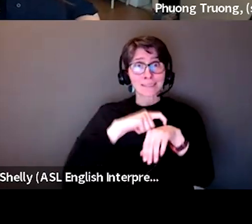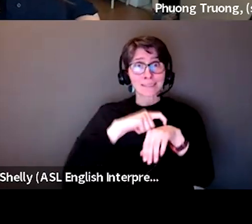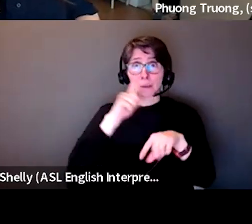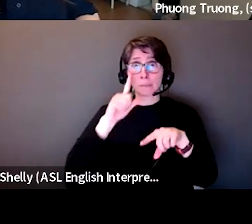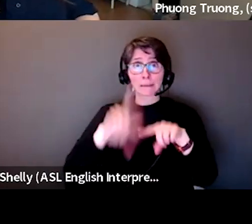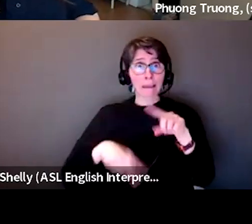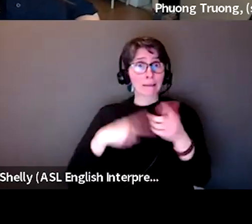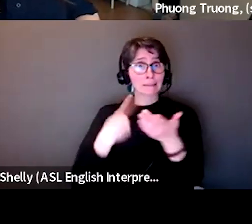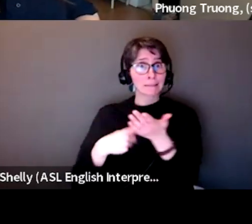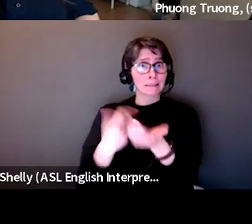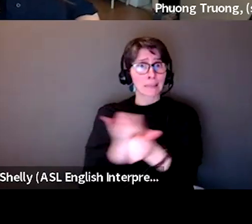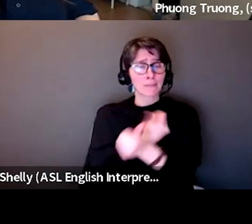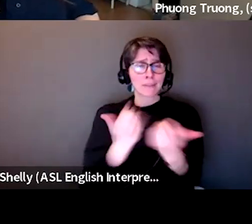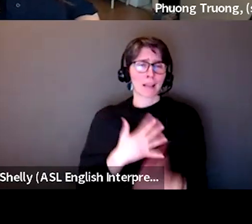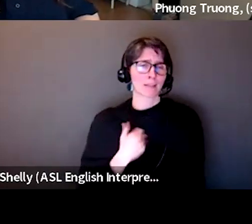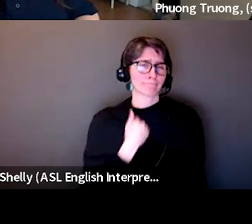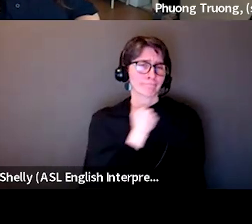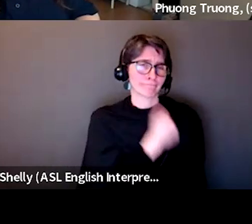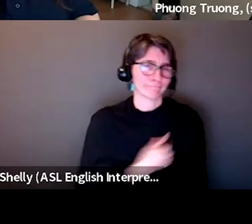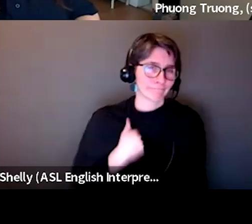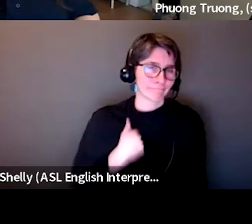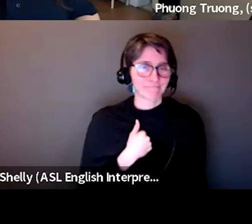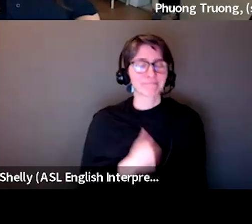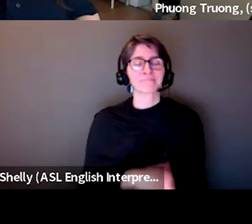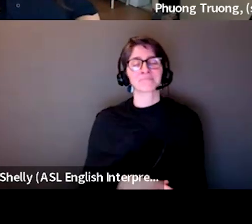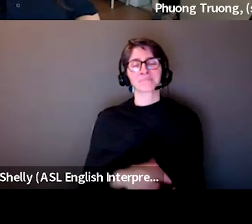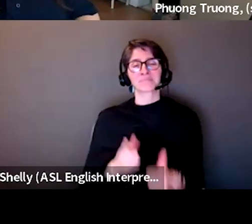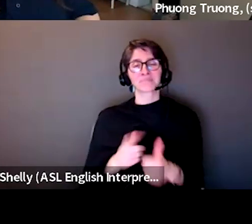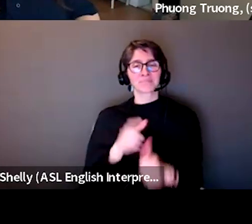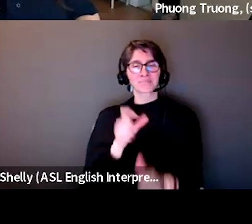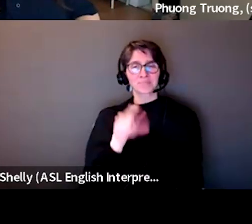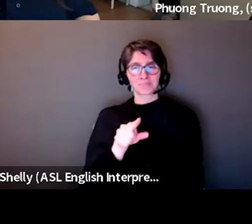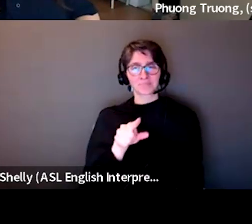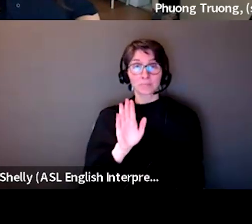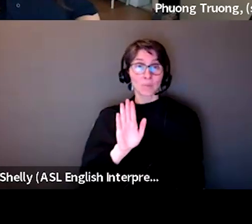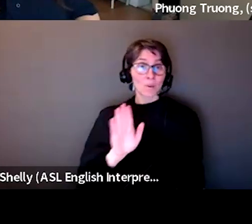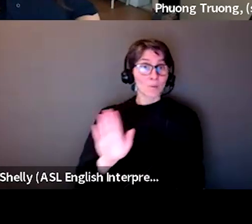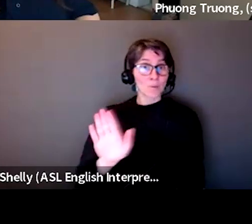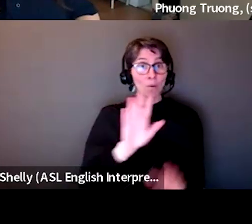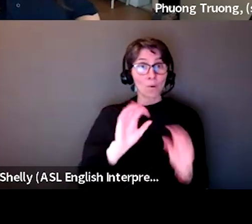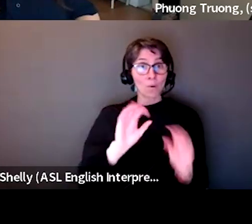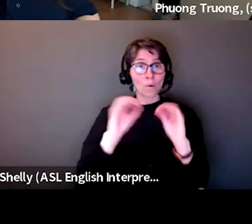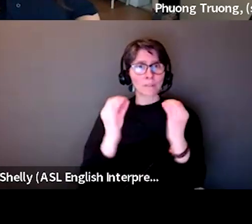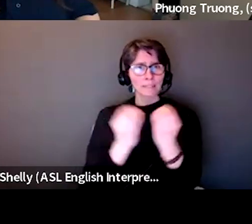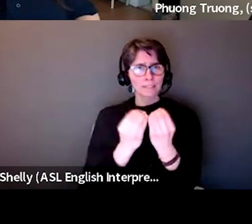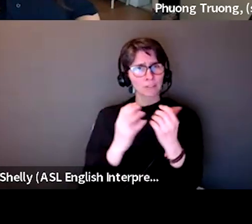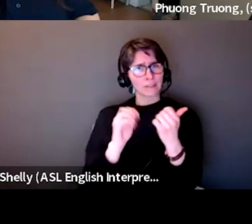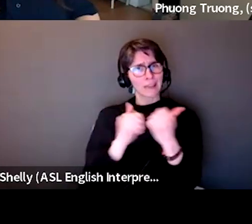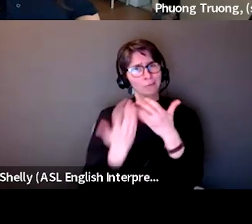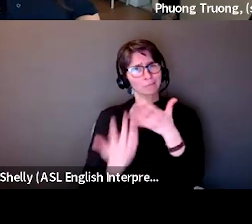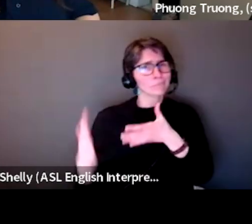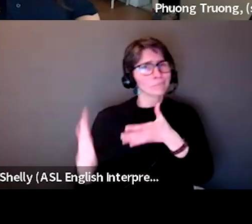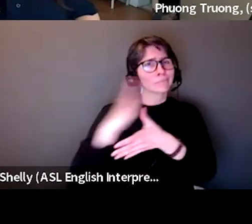So, the first question to the panel, how does your organisation currently prioritise justice,